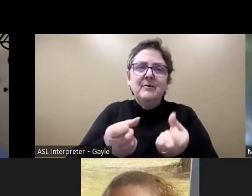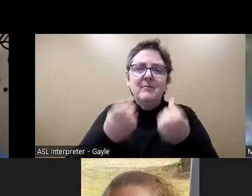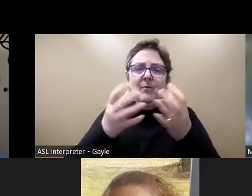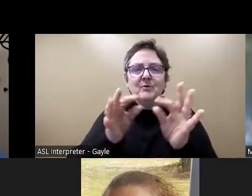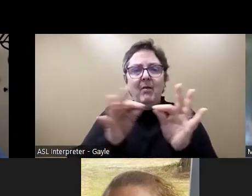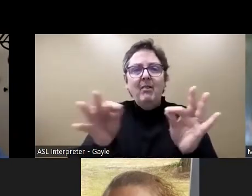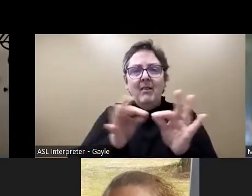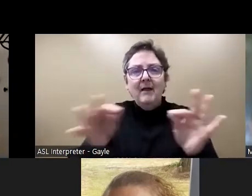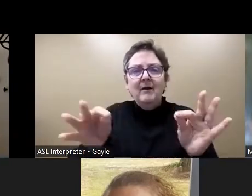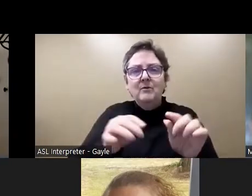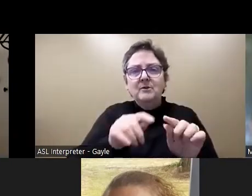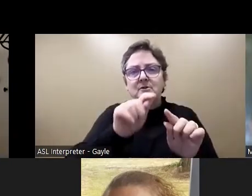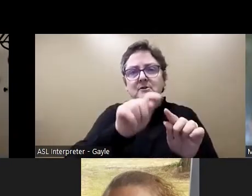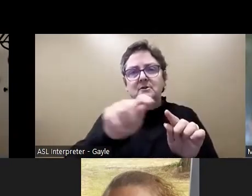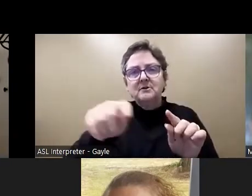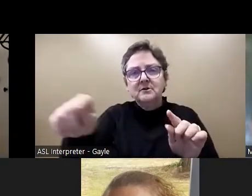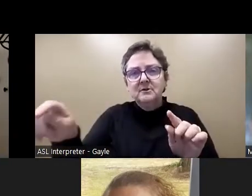including extremely marginalized languages.